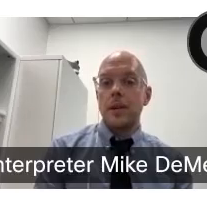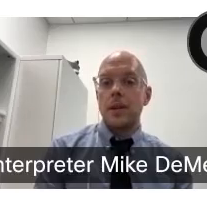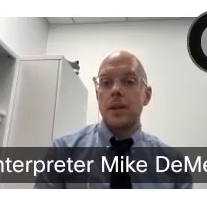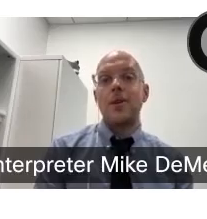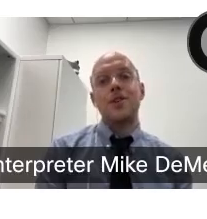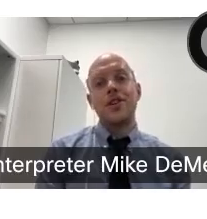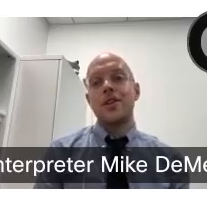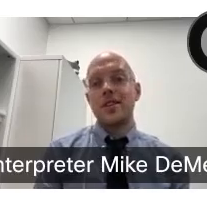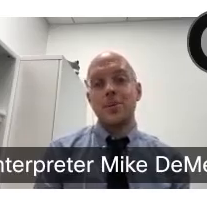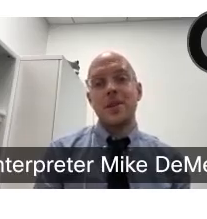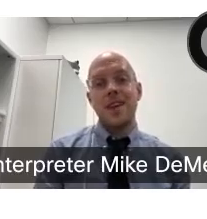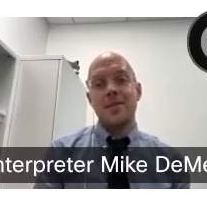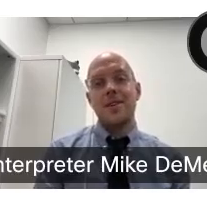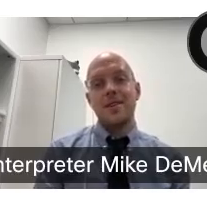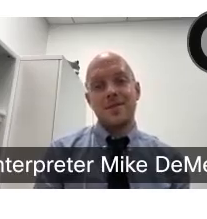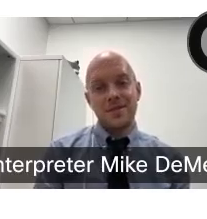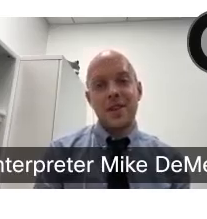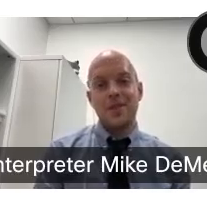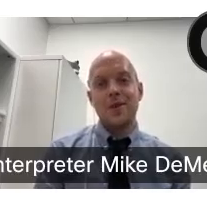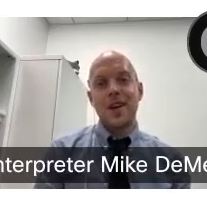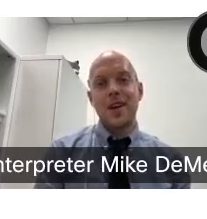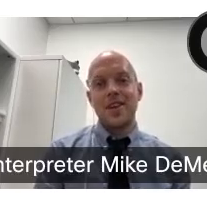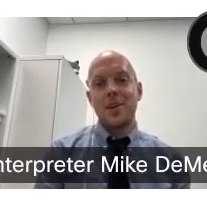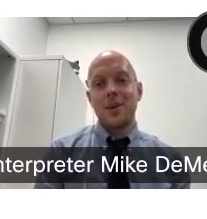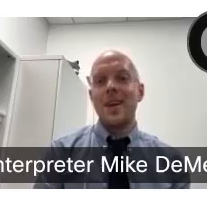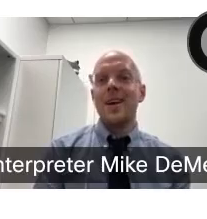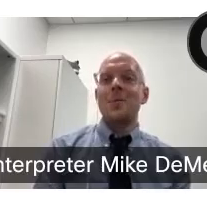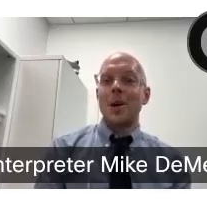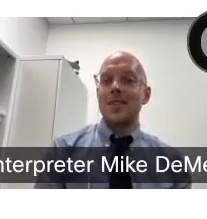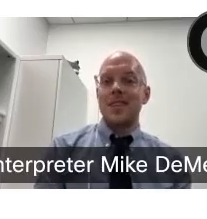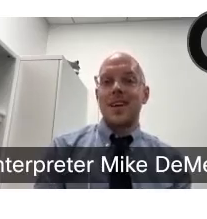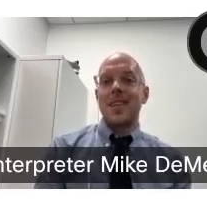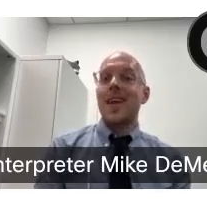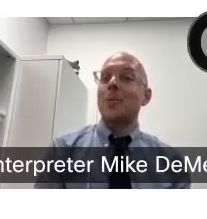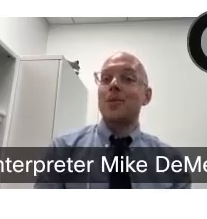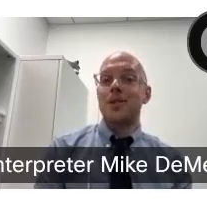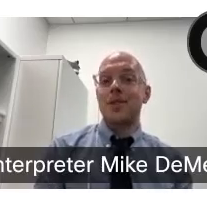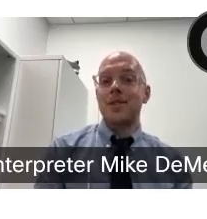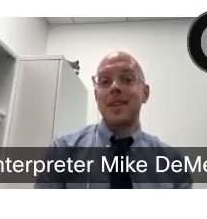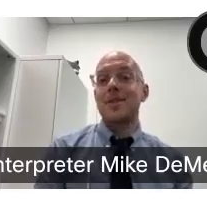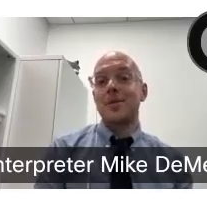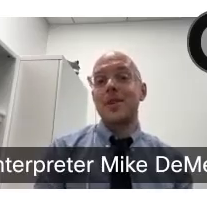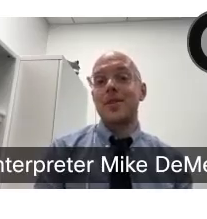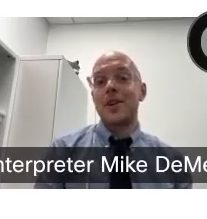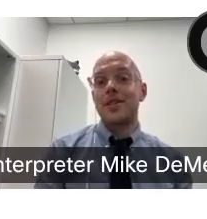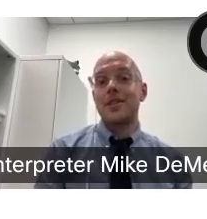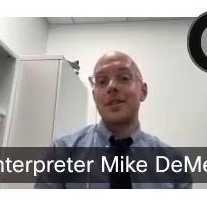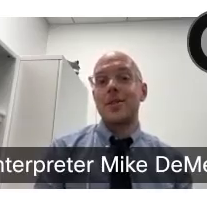The only charge is that you must have a telephone line available, but, the caption service is free of charge to users.